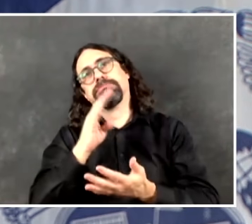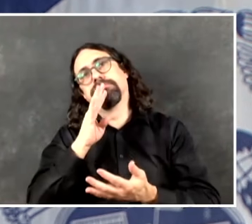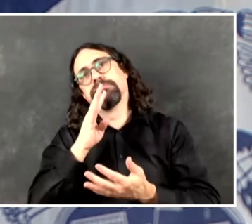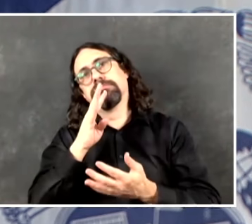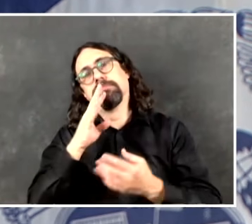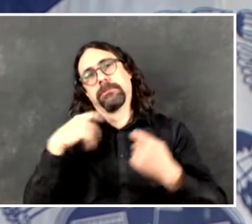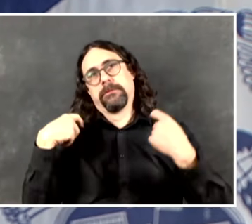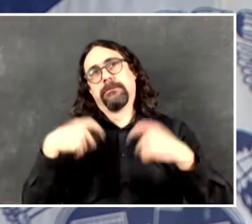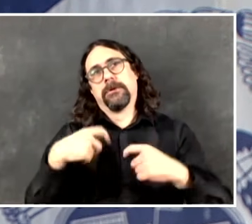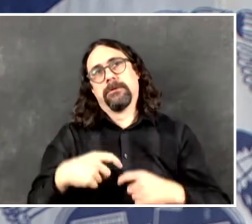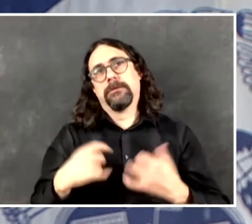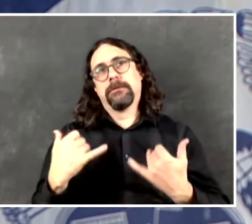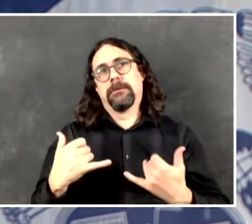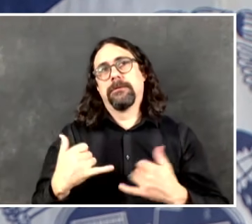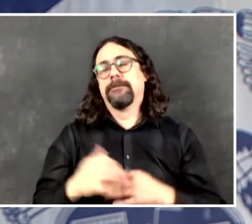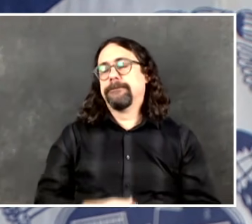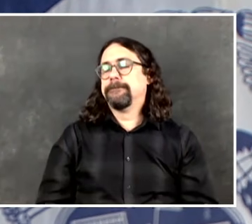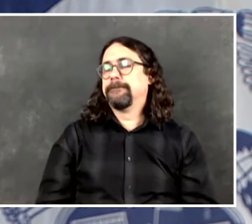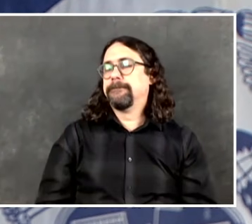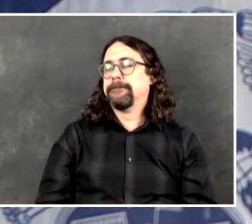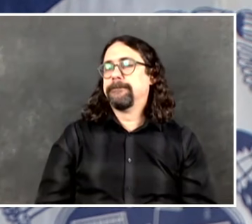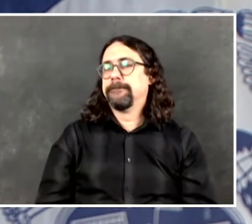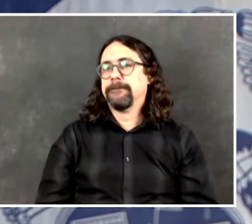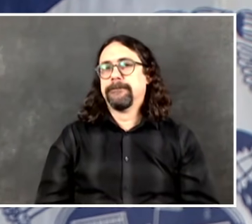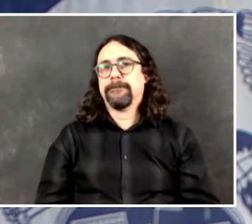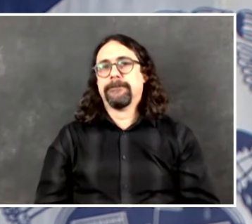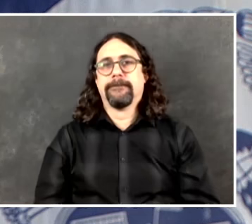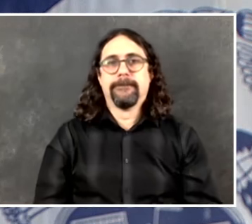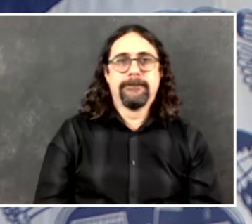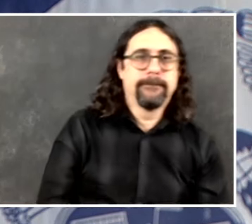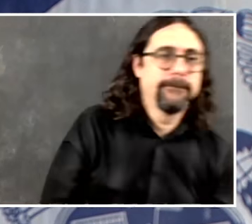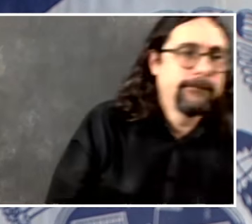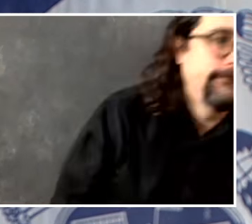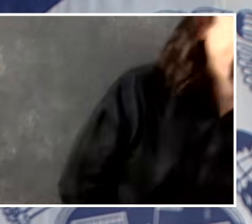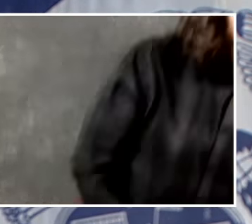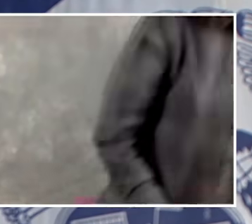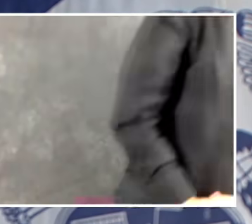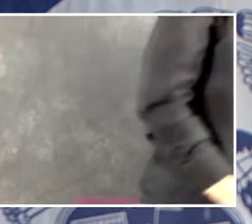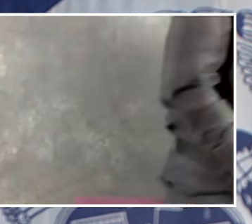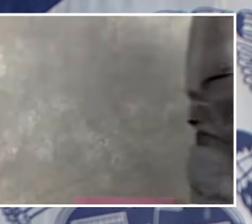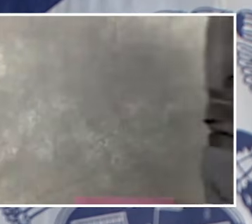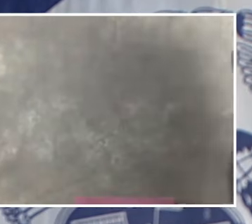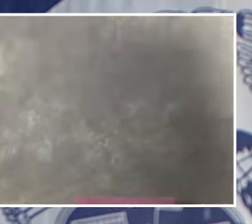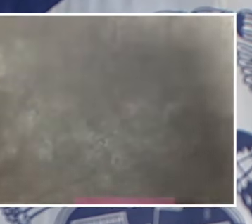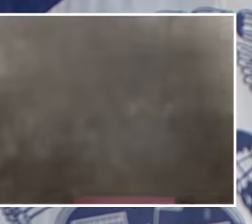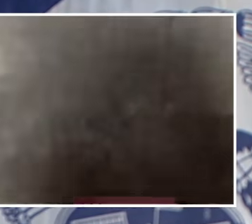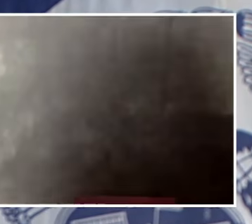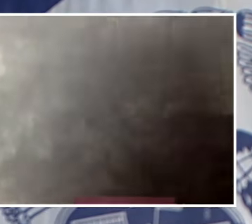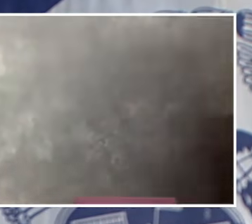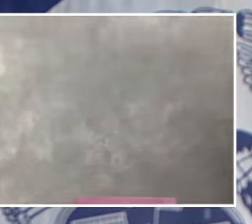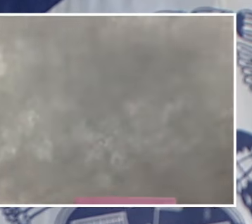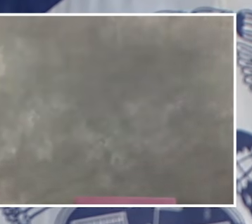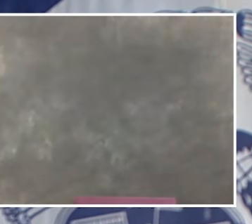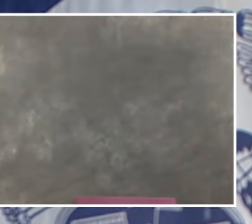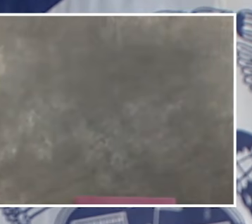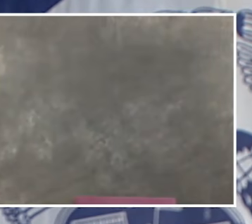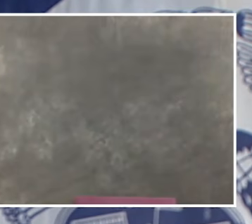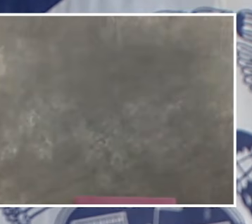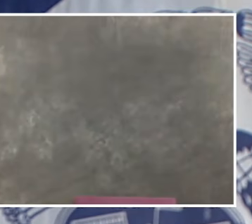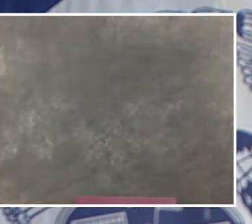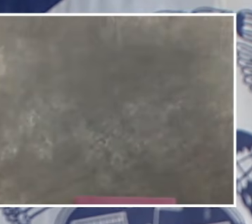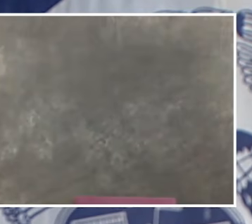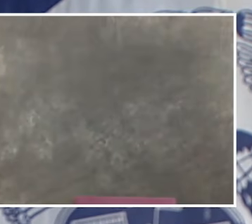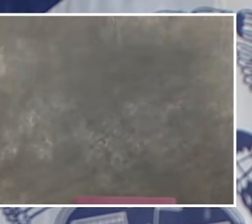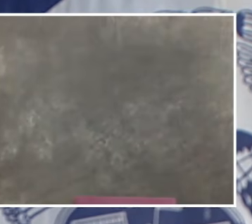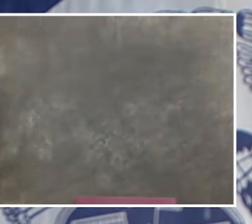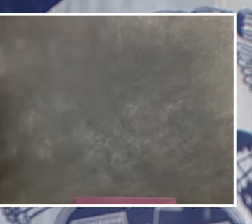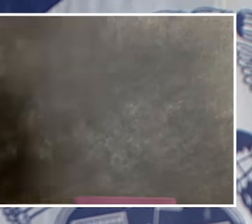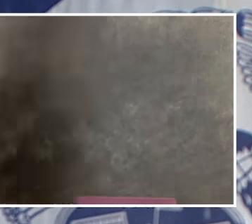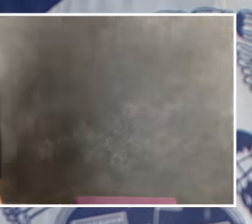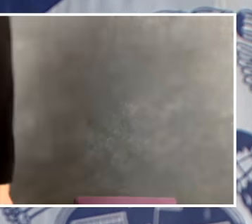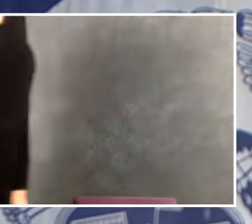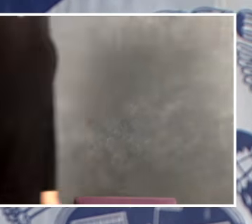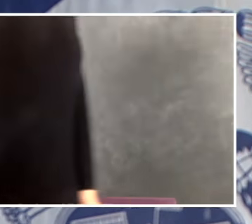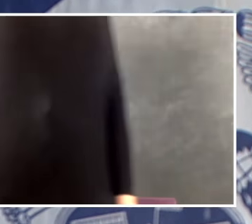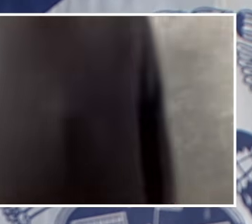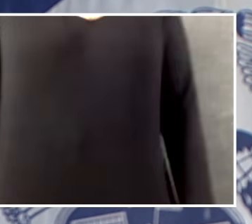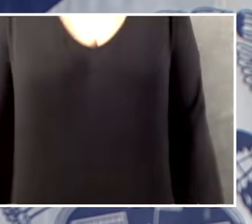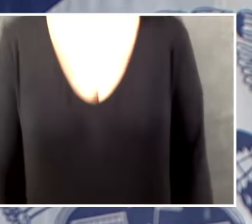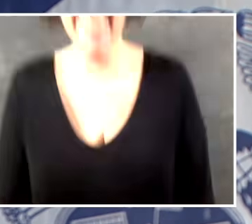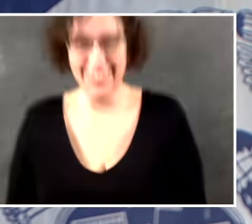A FEW WORDSN I